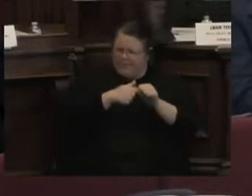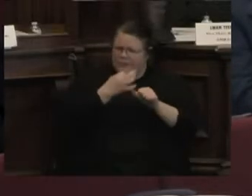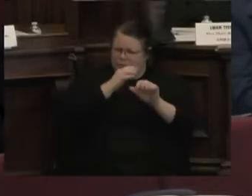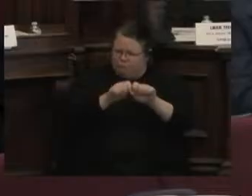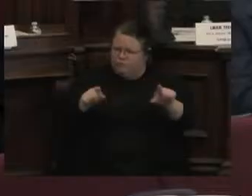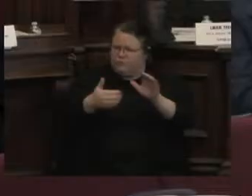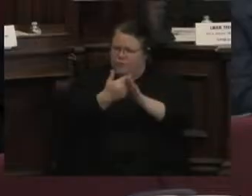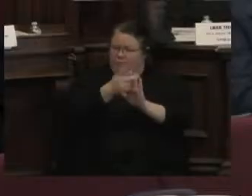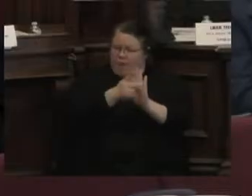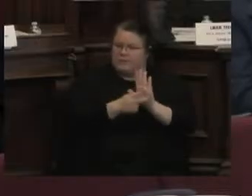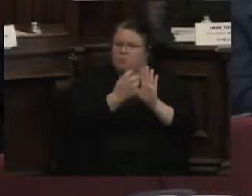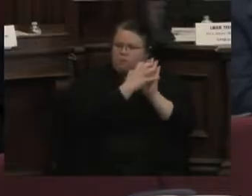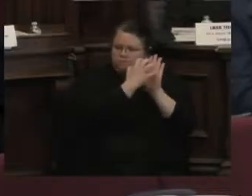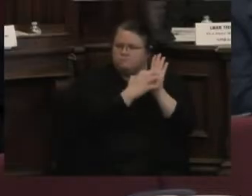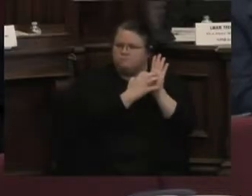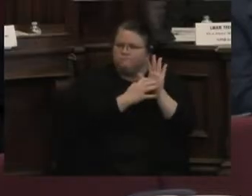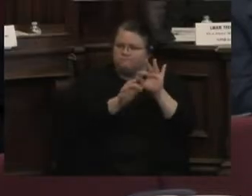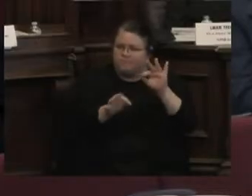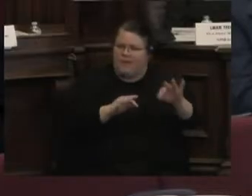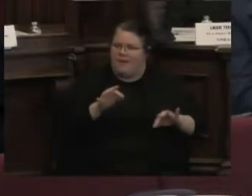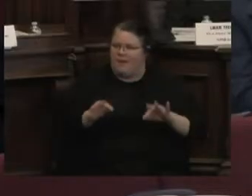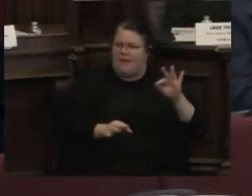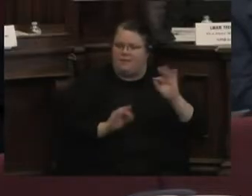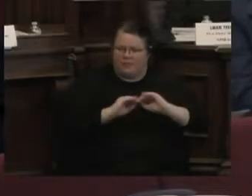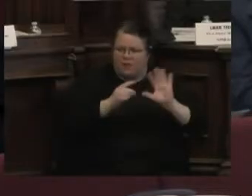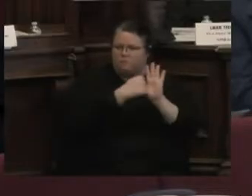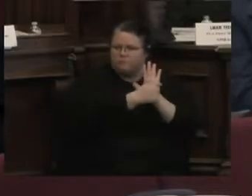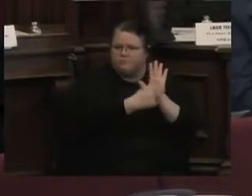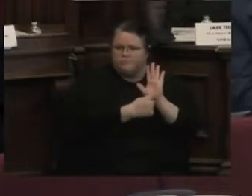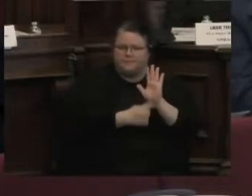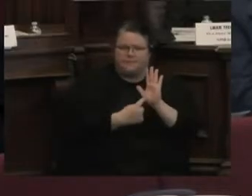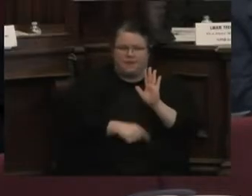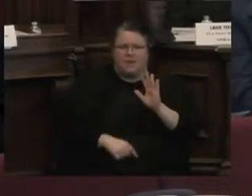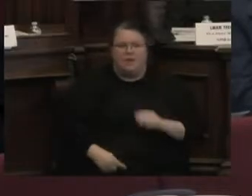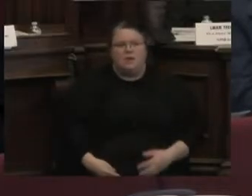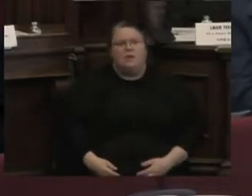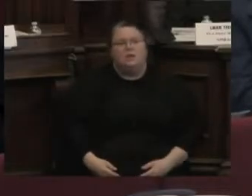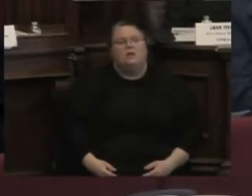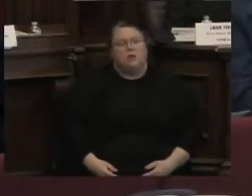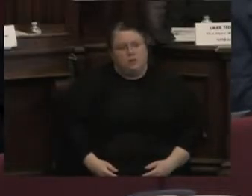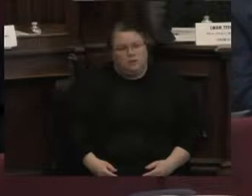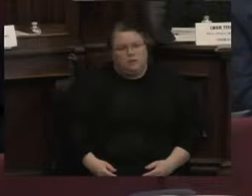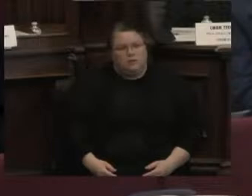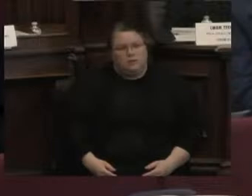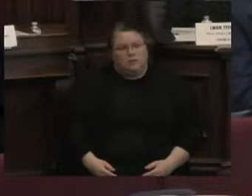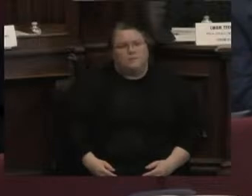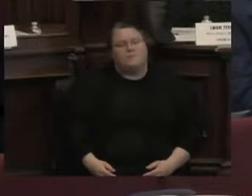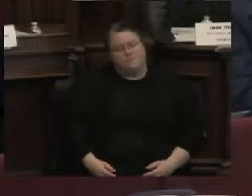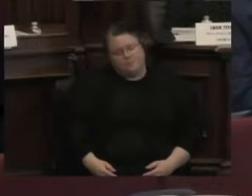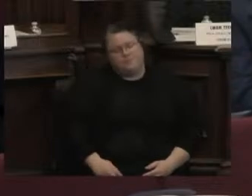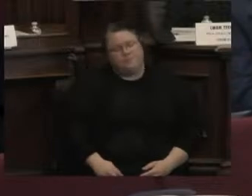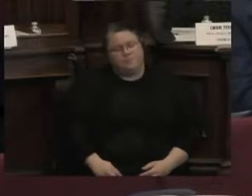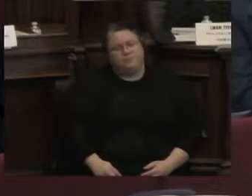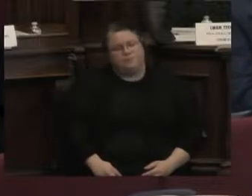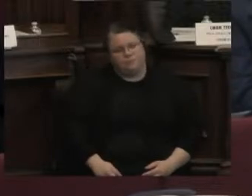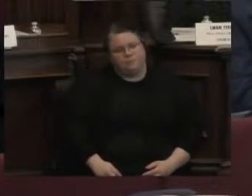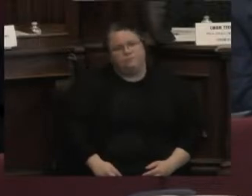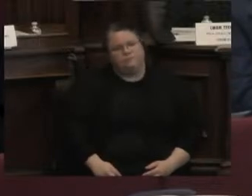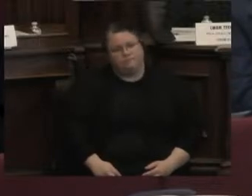repeatedly. And I have a feeling that June's policy will talk a lot about that. But